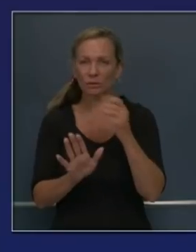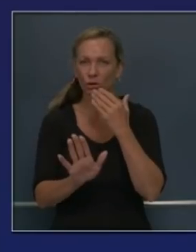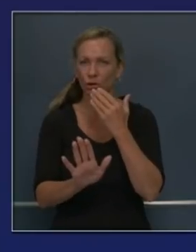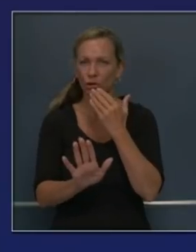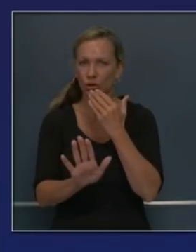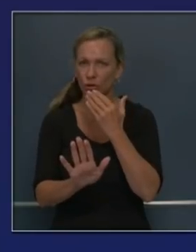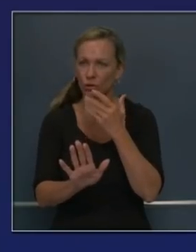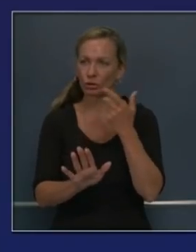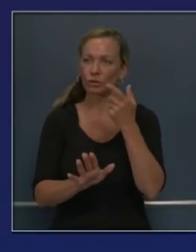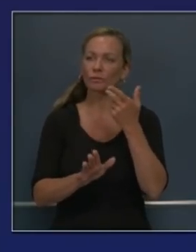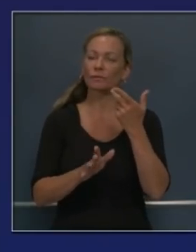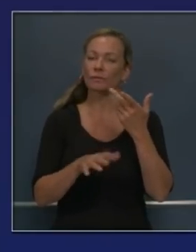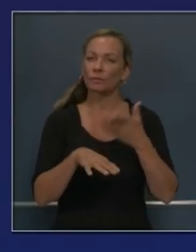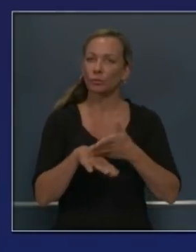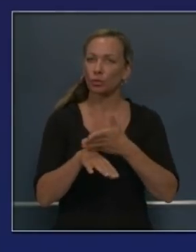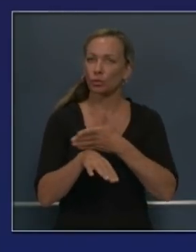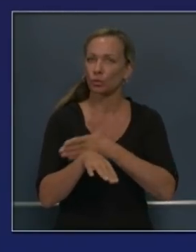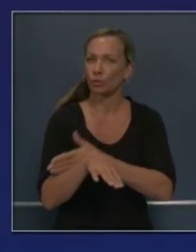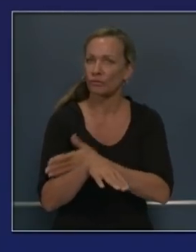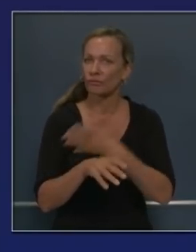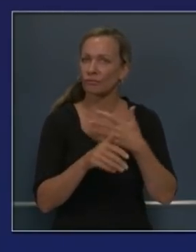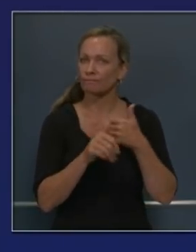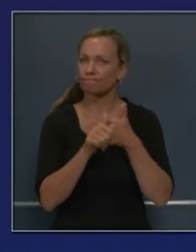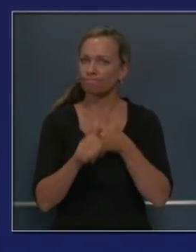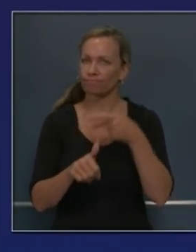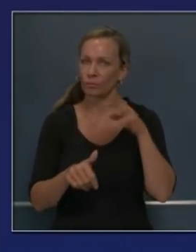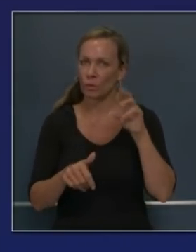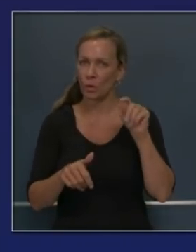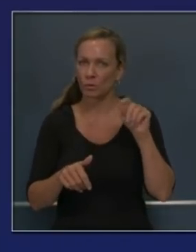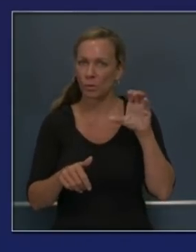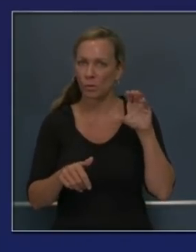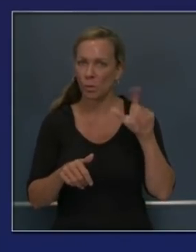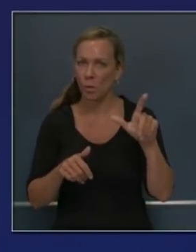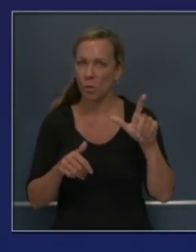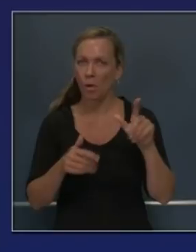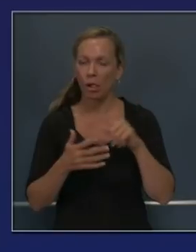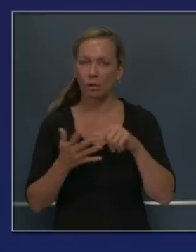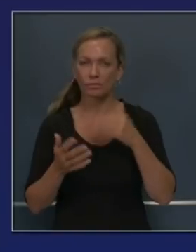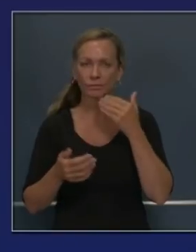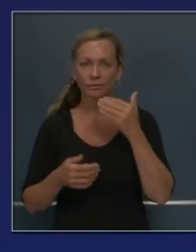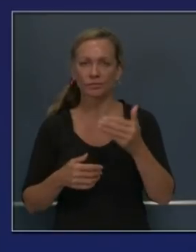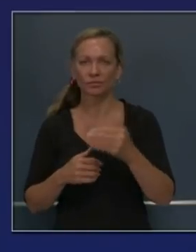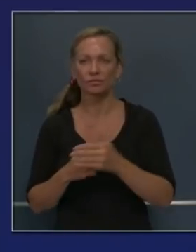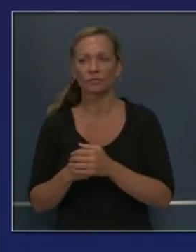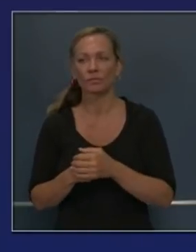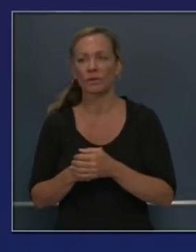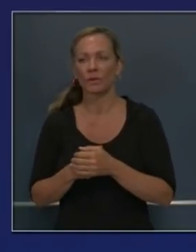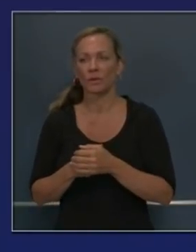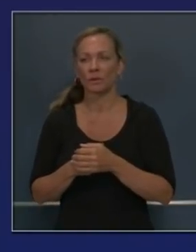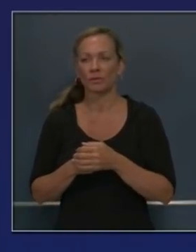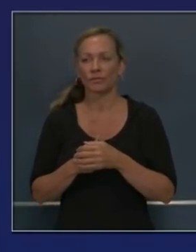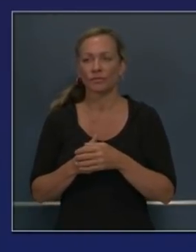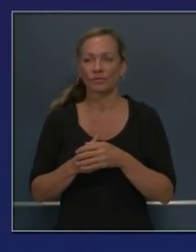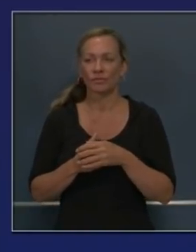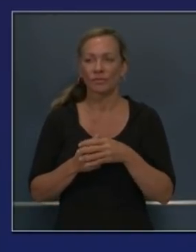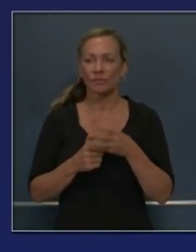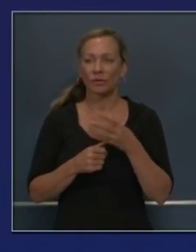MORE AS WE PRESENT SUBSEQUENT INFORMATION TO YOU OVER THE COURSE OF THE NEXT FEW DAYS BUT AGAIN, PROGRESS BEING MADE ACROSS THE SPECTRUM ON HOSPITALIZATIONS, ICUS,